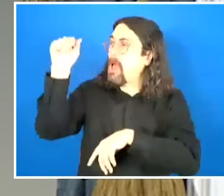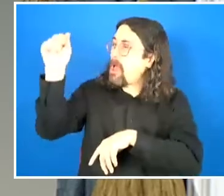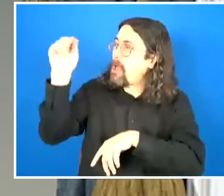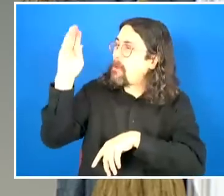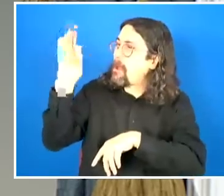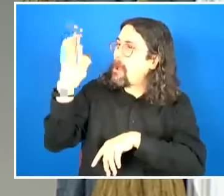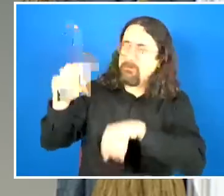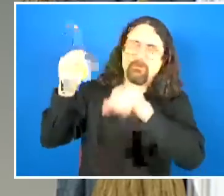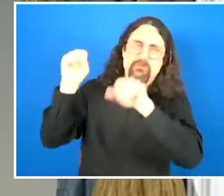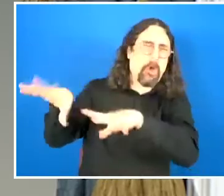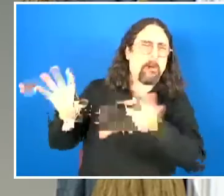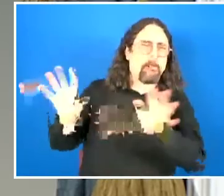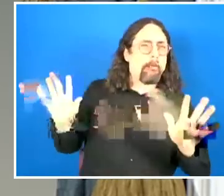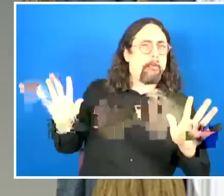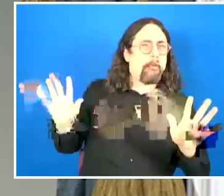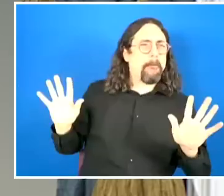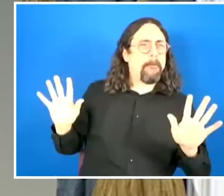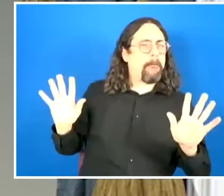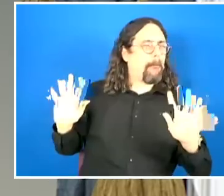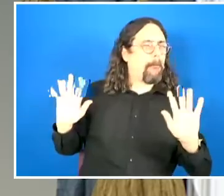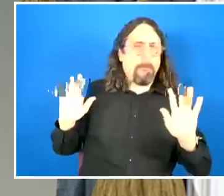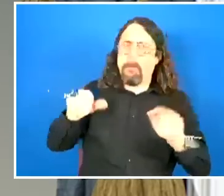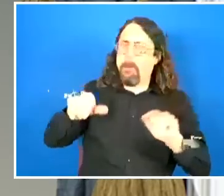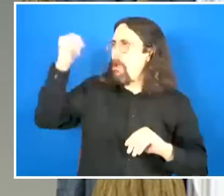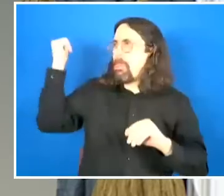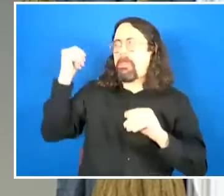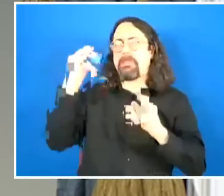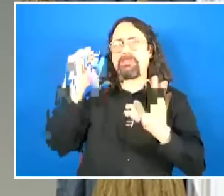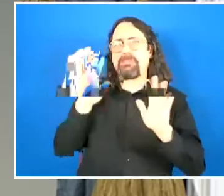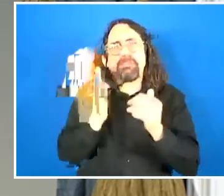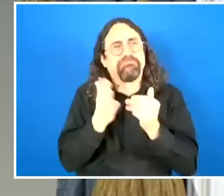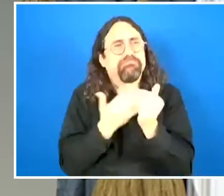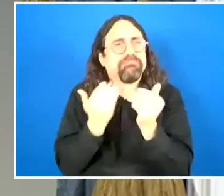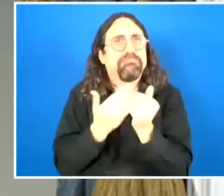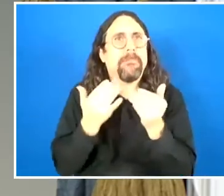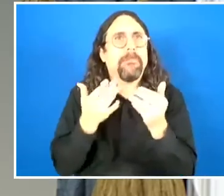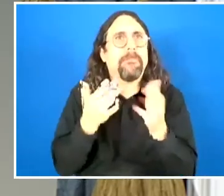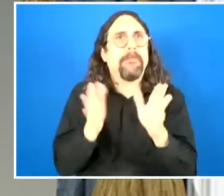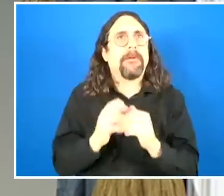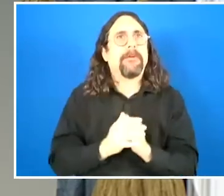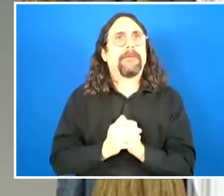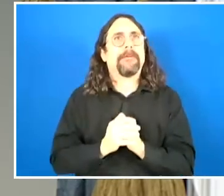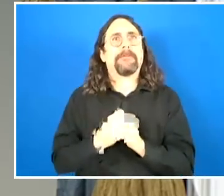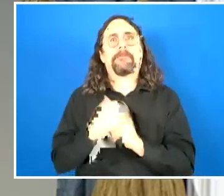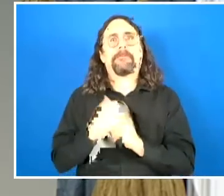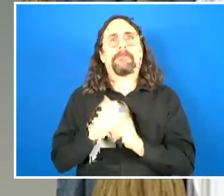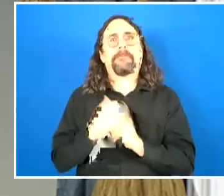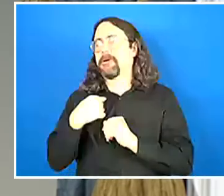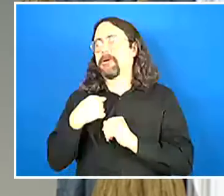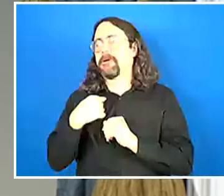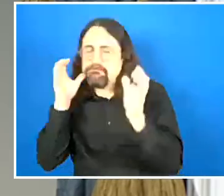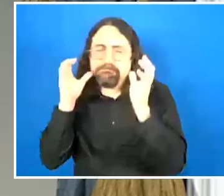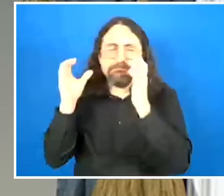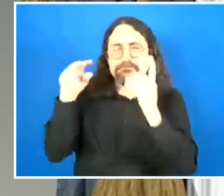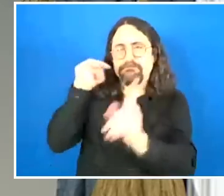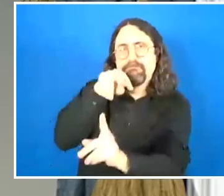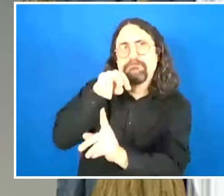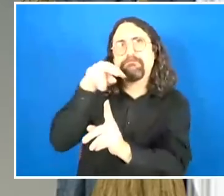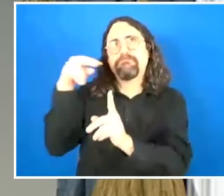EVETHRYING IN BETWEEN, WE'VE HEARD ALL OF THOSE COMMENTS. BUT AT THE TEND OF THE DAY, MR. YMAOR, YO AUND I